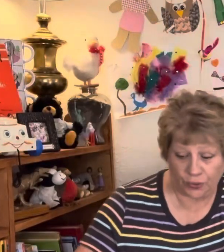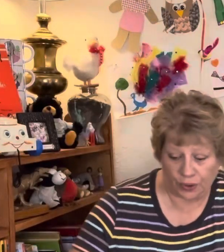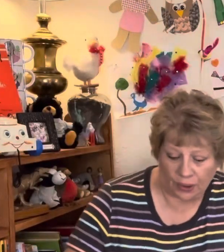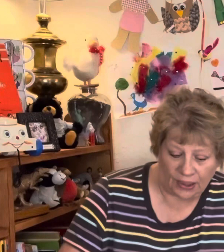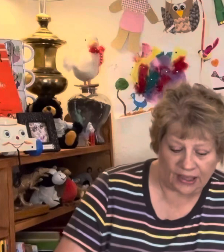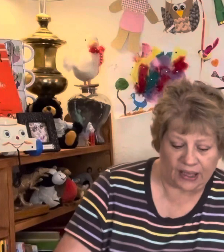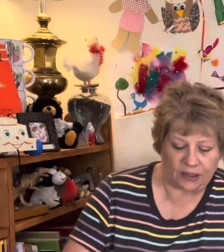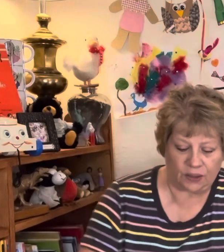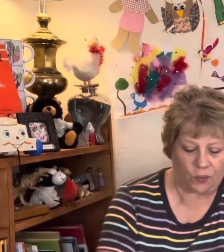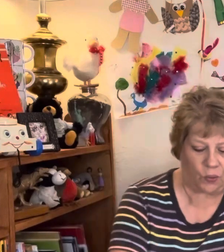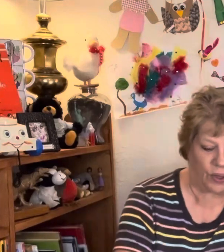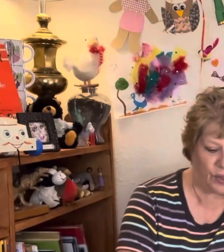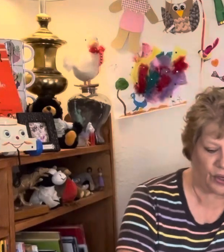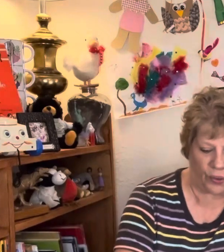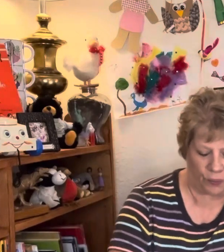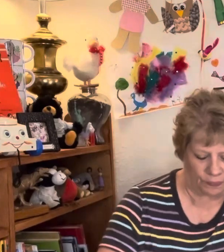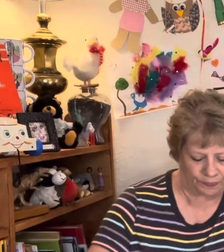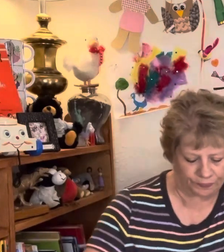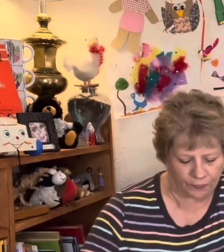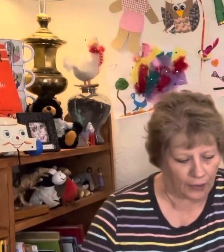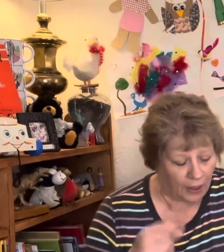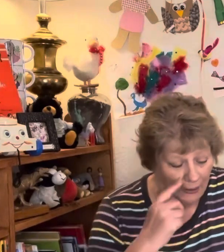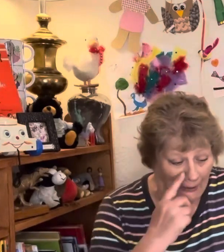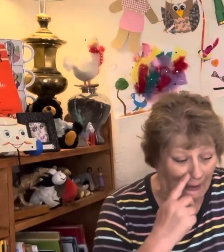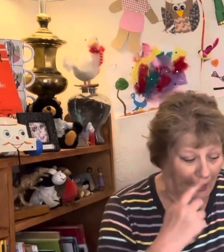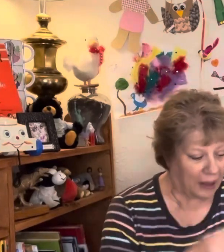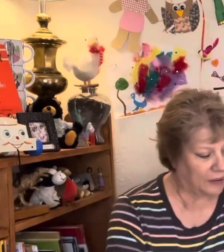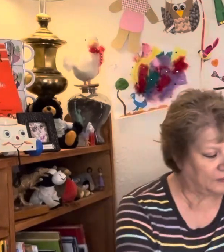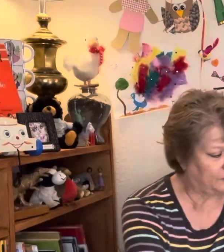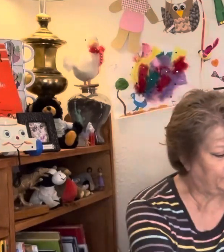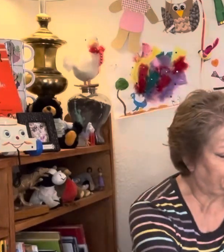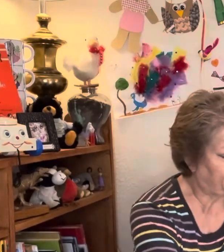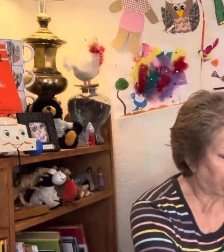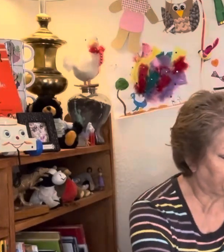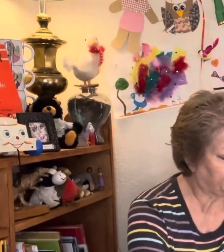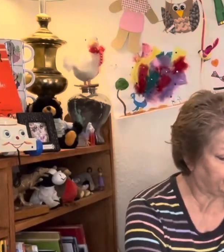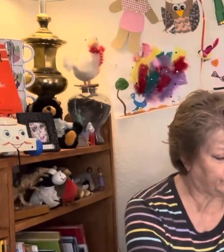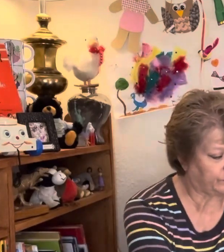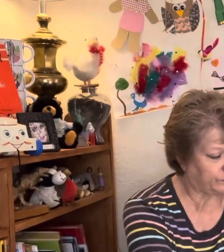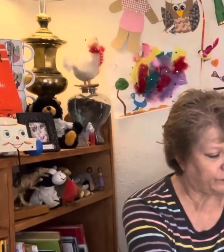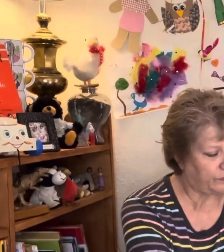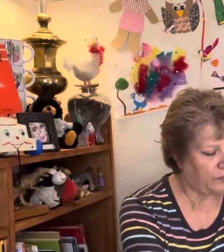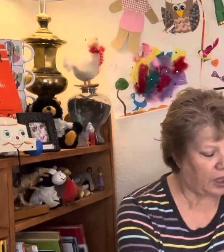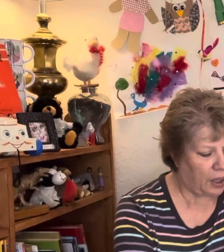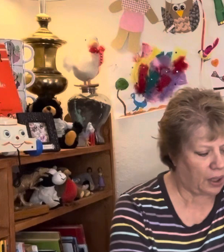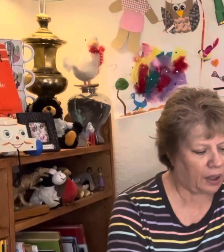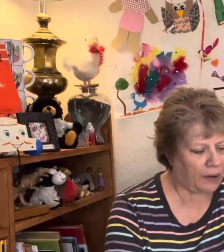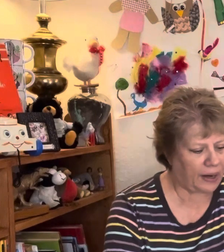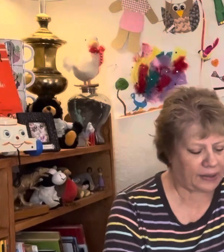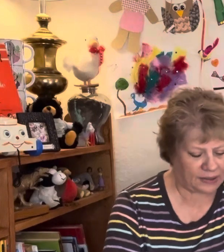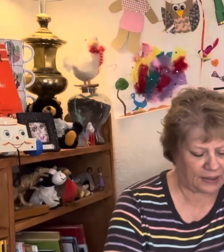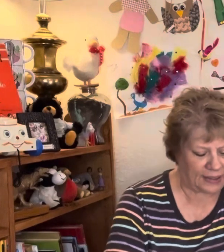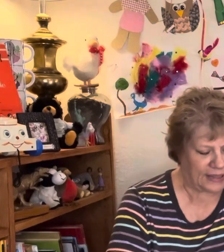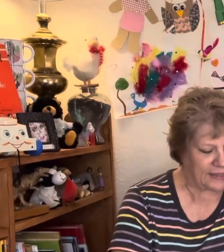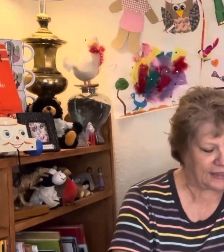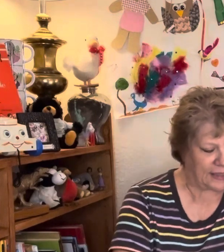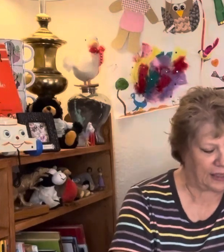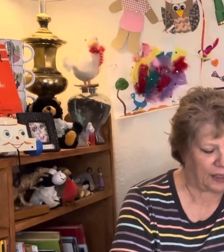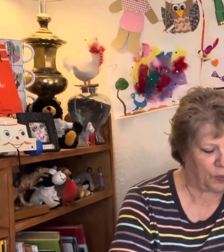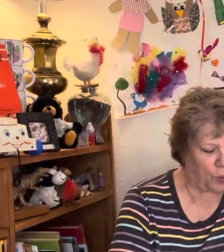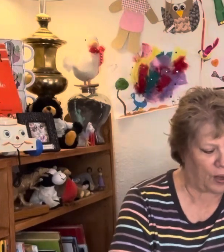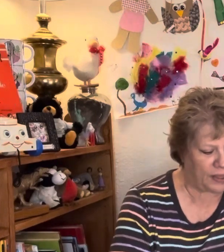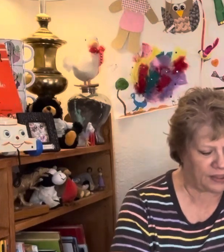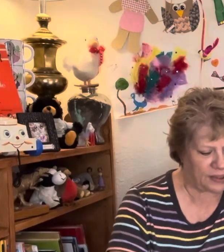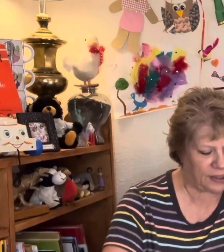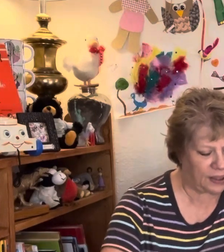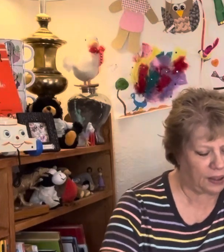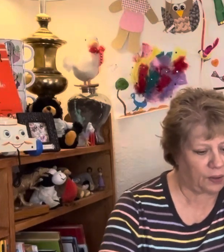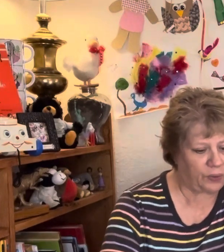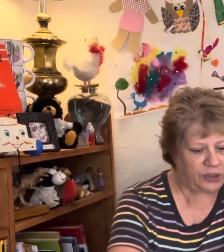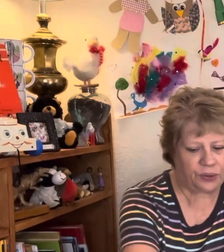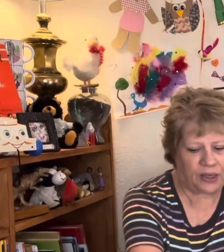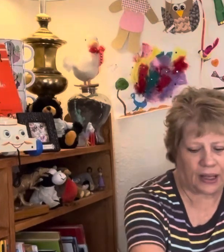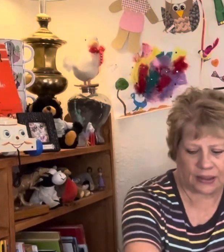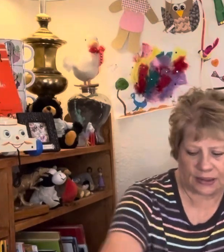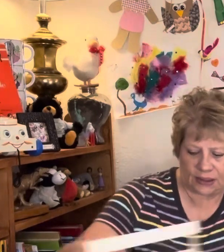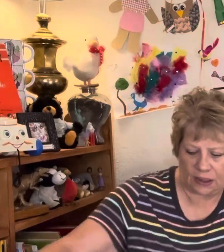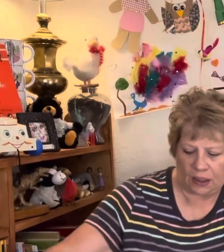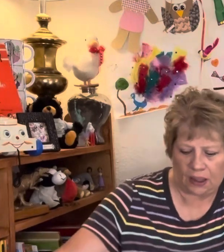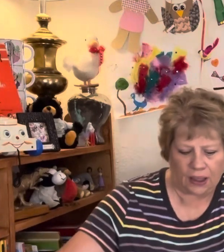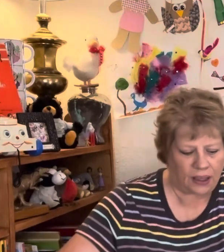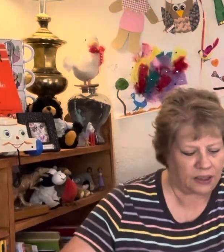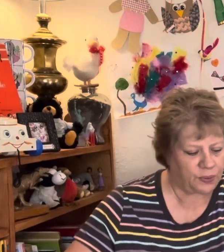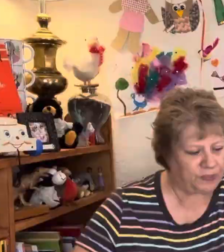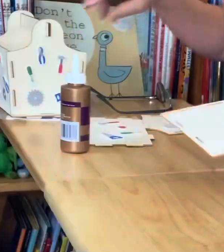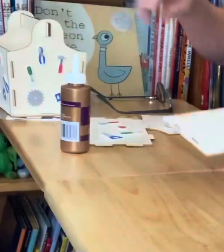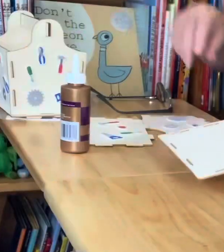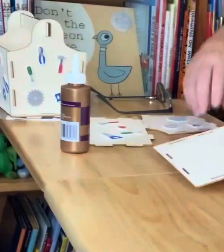tool kit will know. BUSTER: It's always a fun mishap. BARB: All right, let's see. What should we do next, is we get